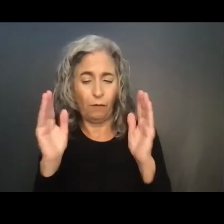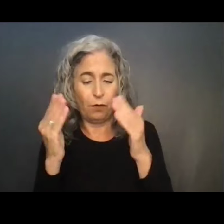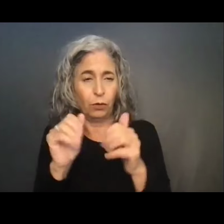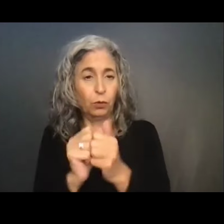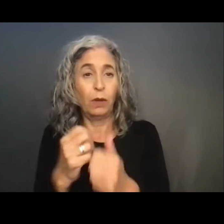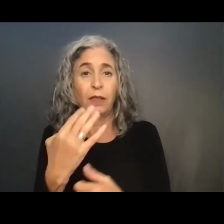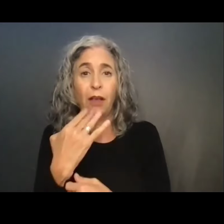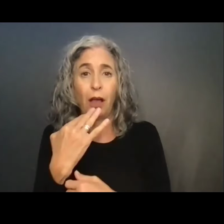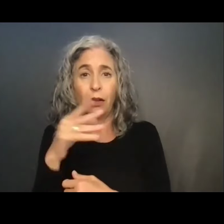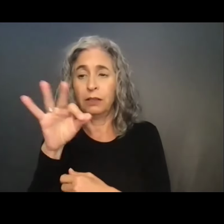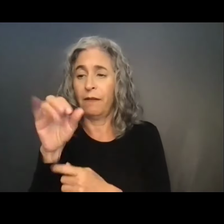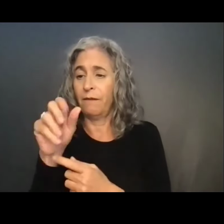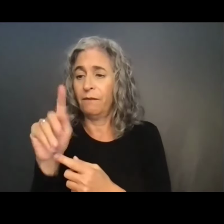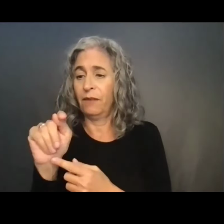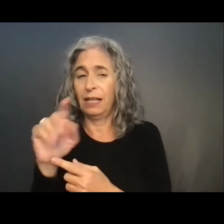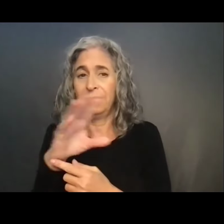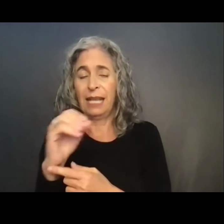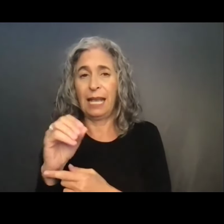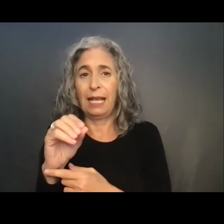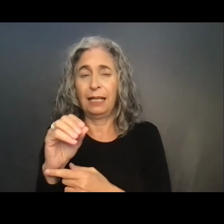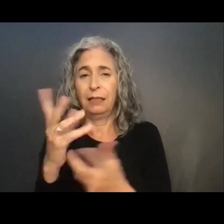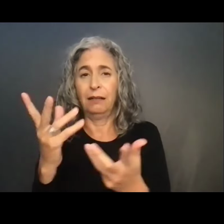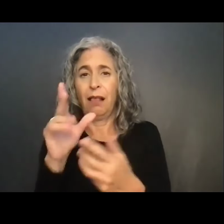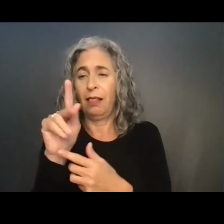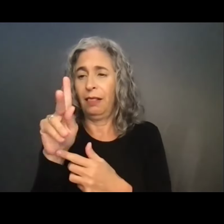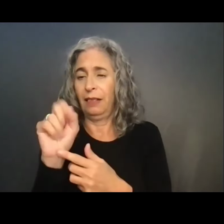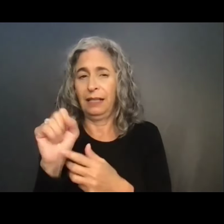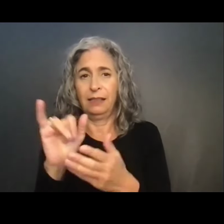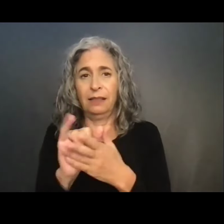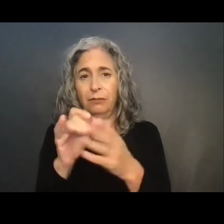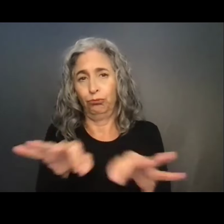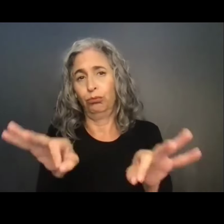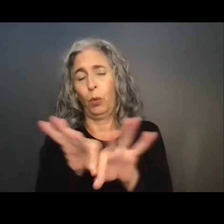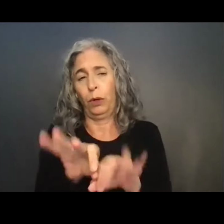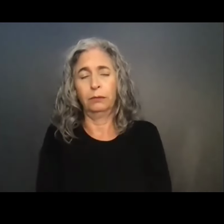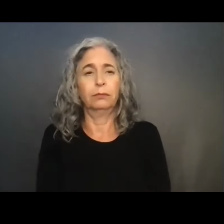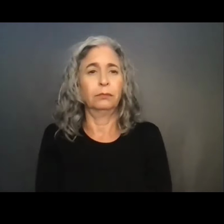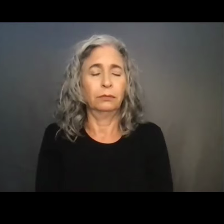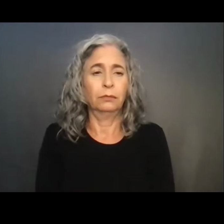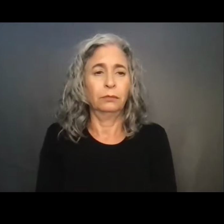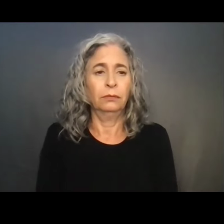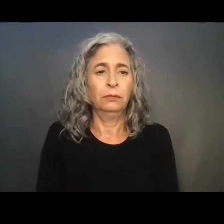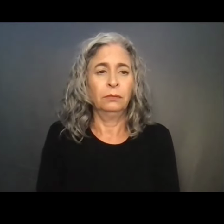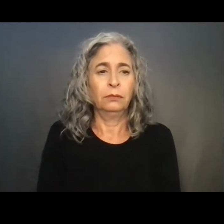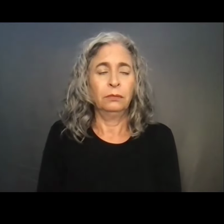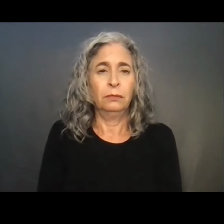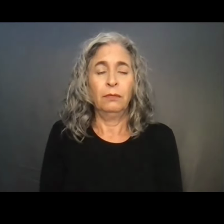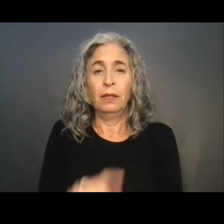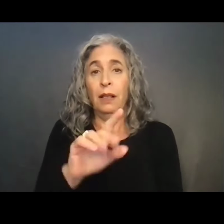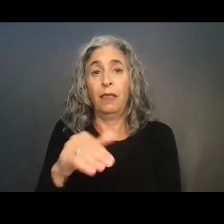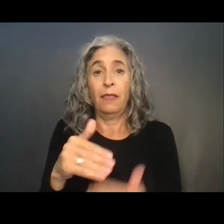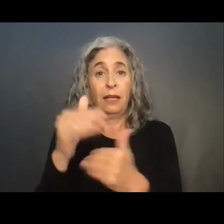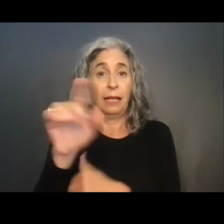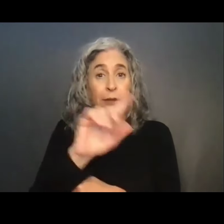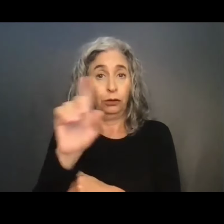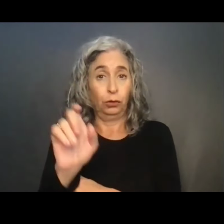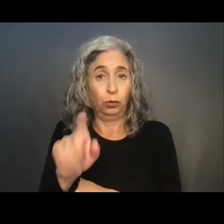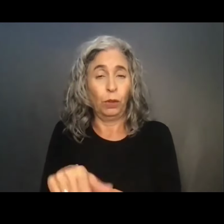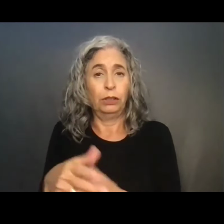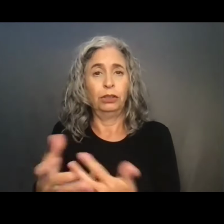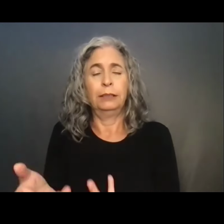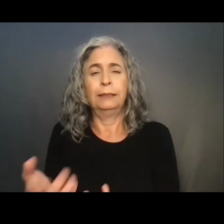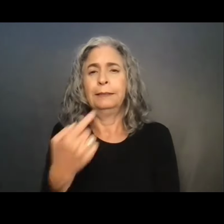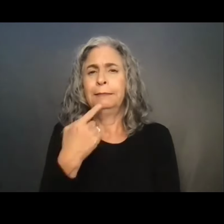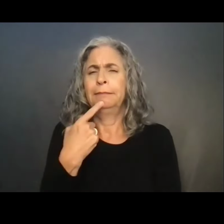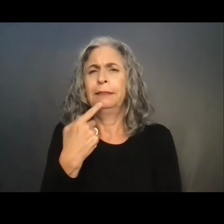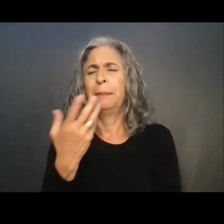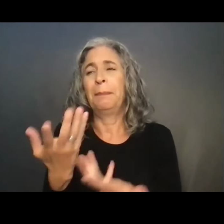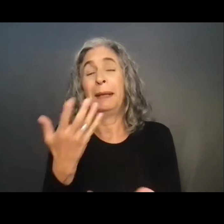fonts and meaningful links. And then the next question is saying this may be silly but if we